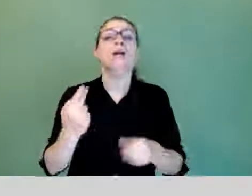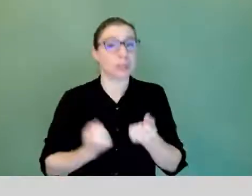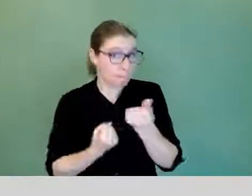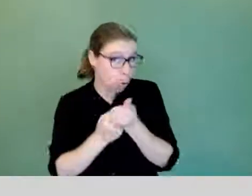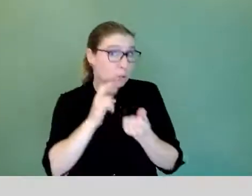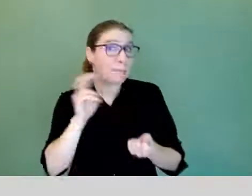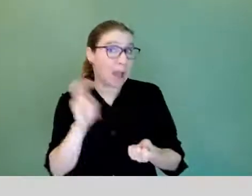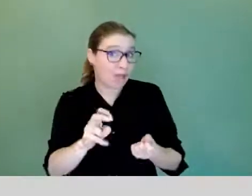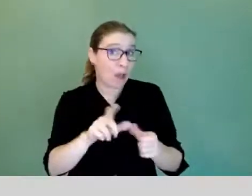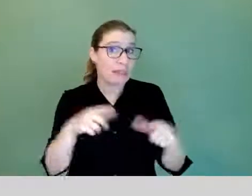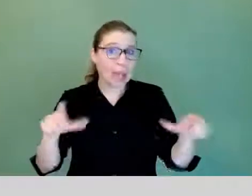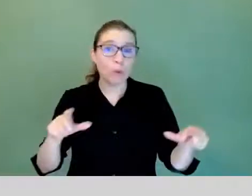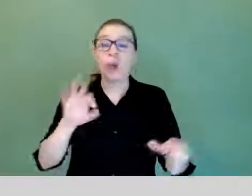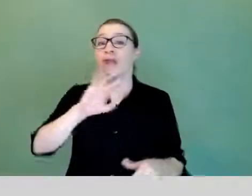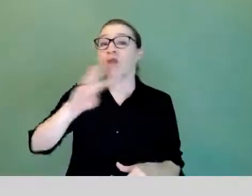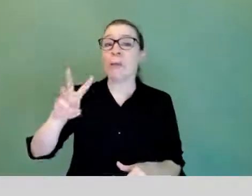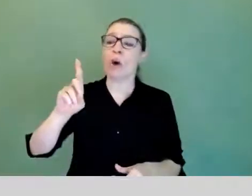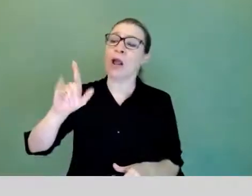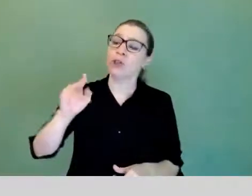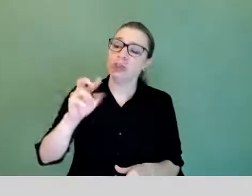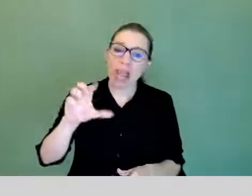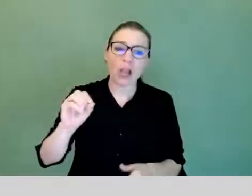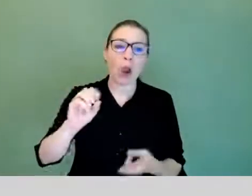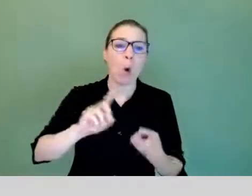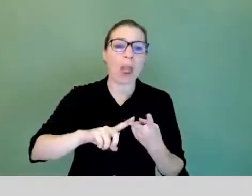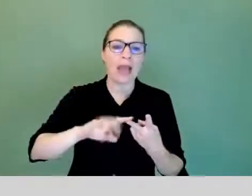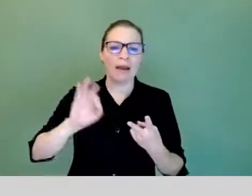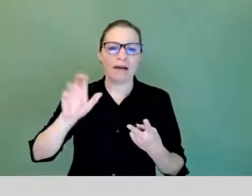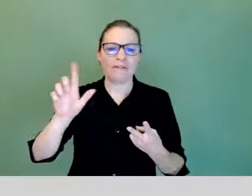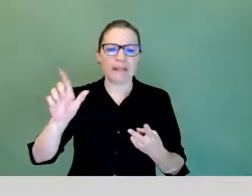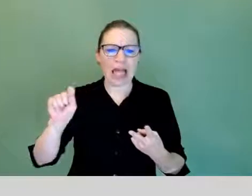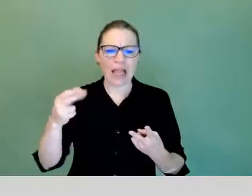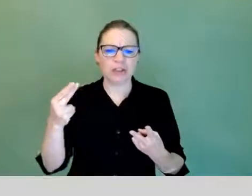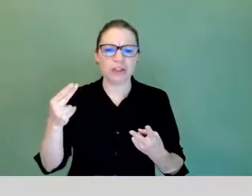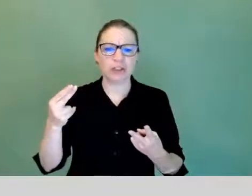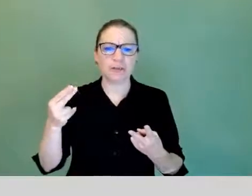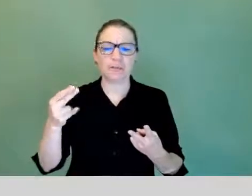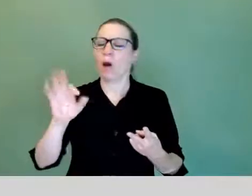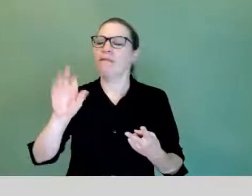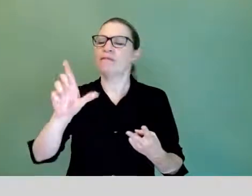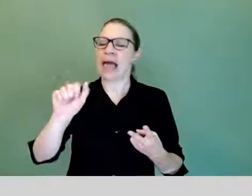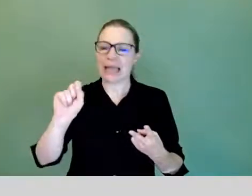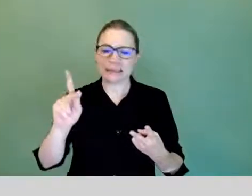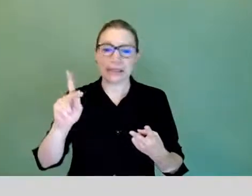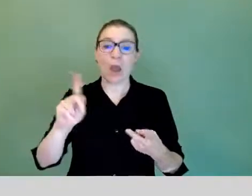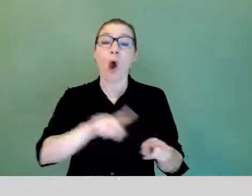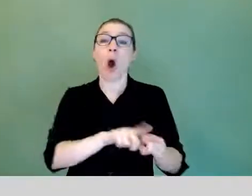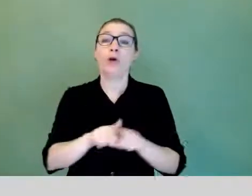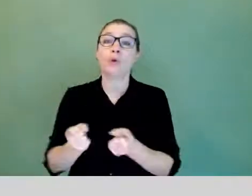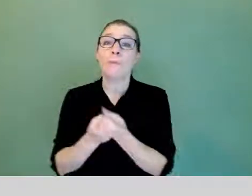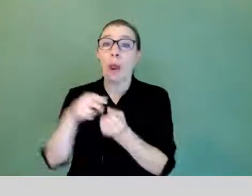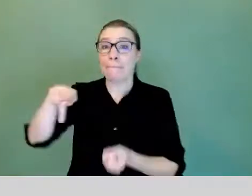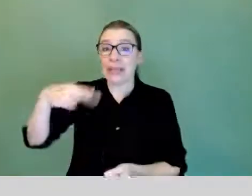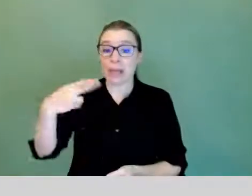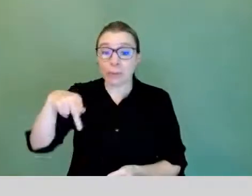and its framework such as Django and Flask. Then it also supports PHP and Perl languages.